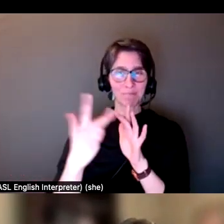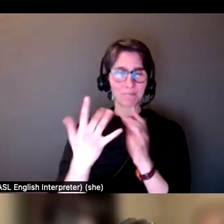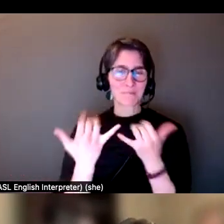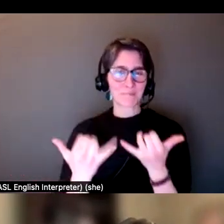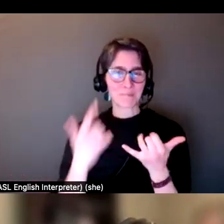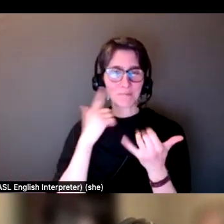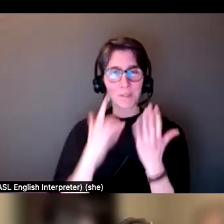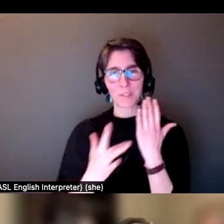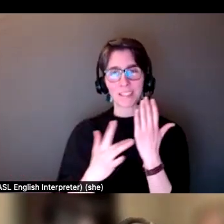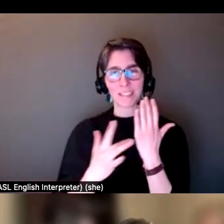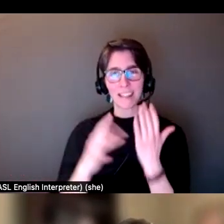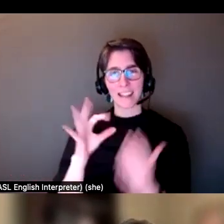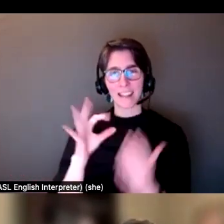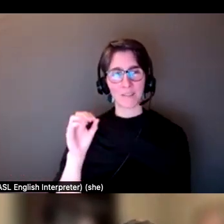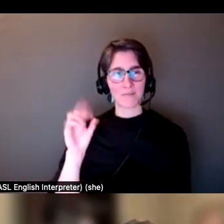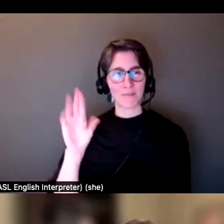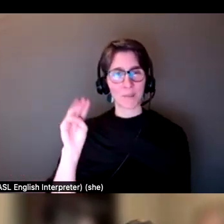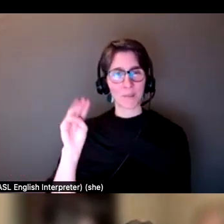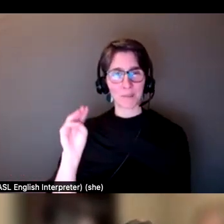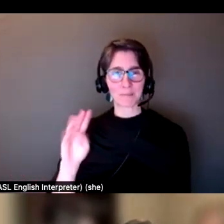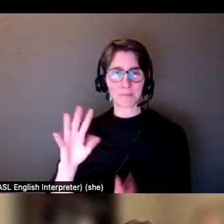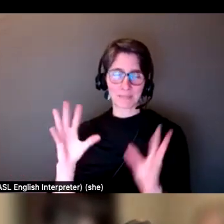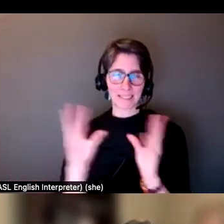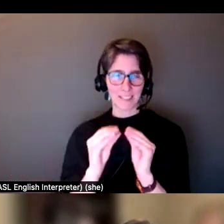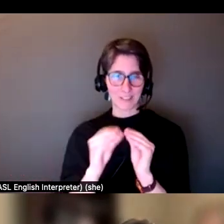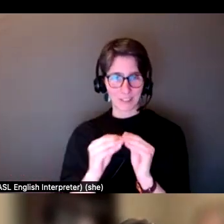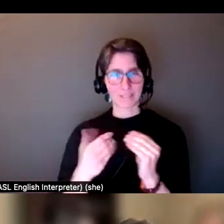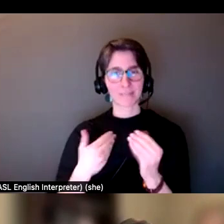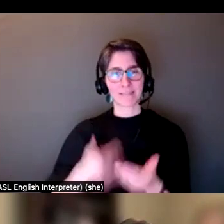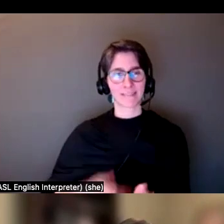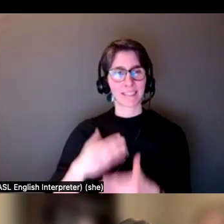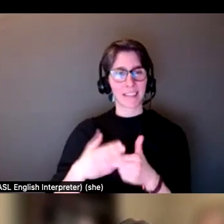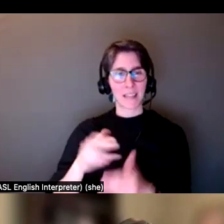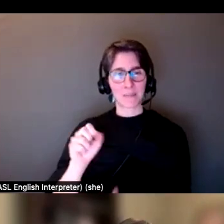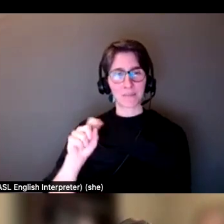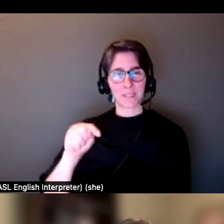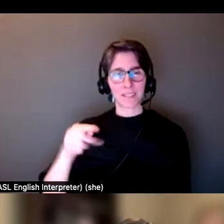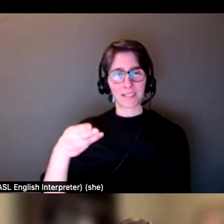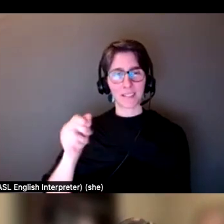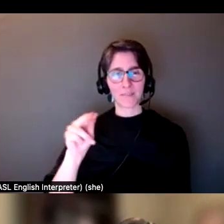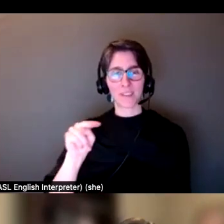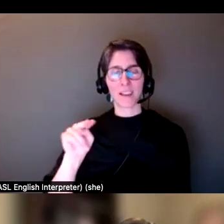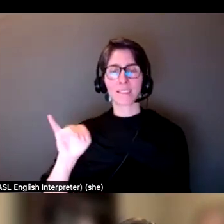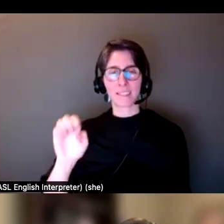session. My name is Stephanie Small, and I'm a product coordinator here at BookNet.